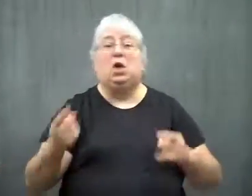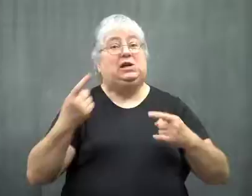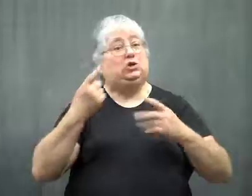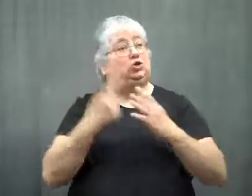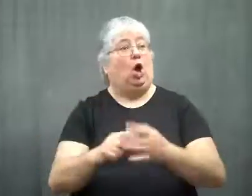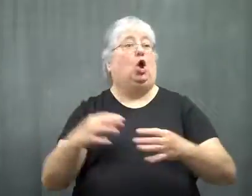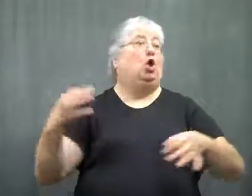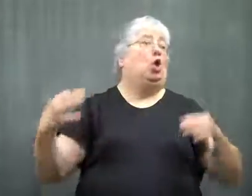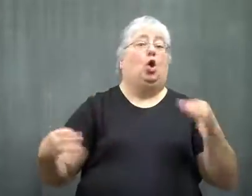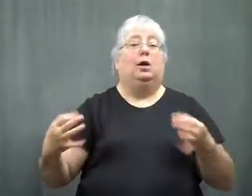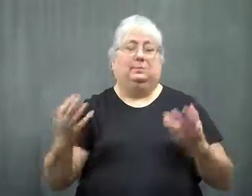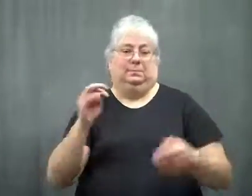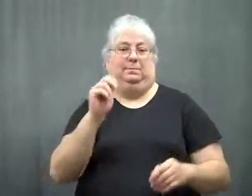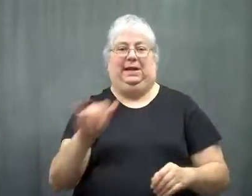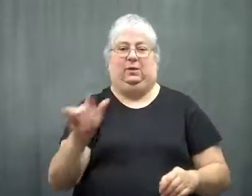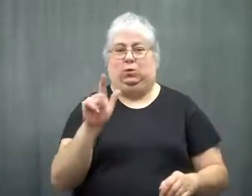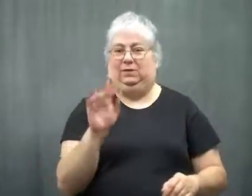The trial started on May 27th.